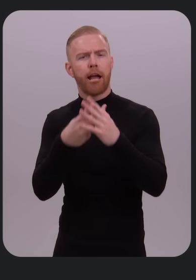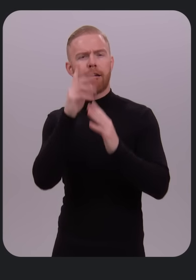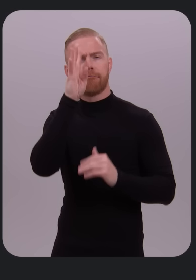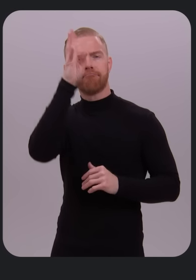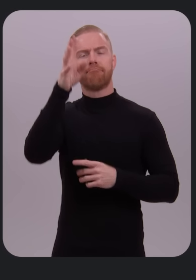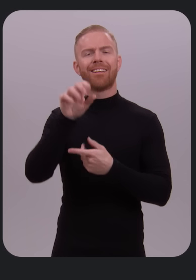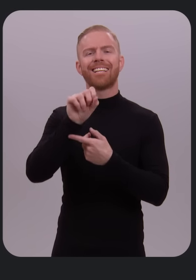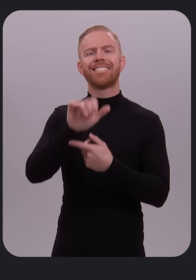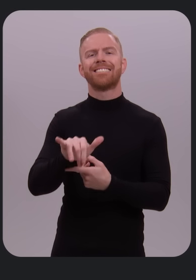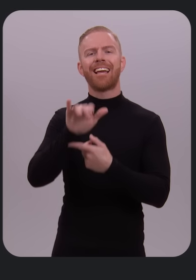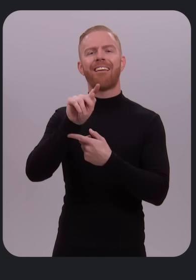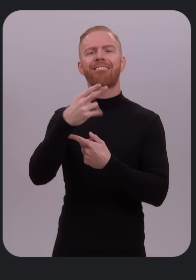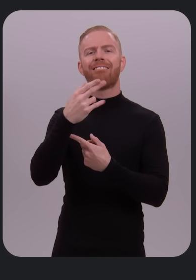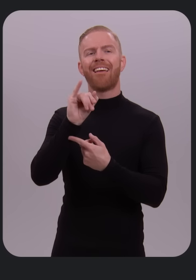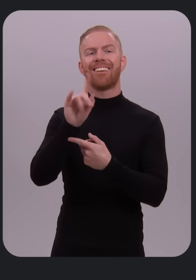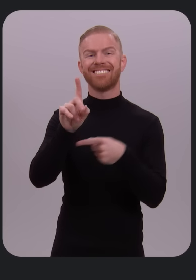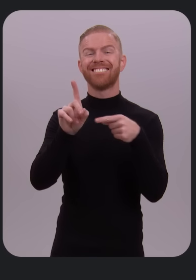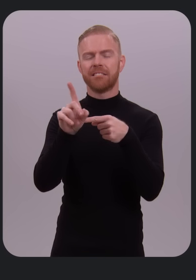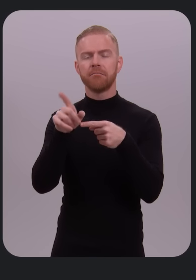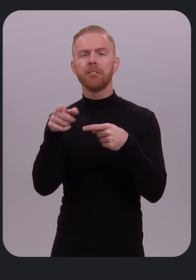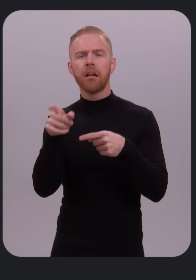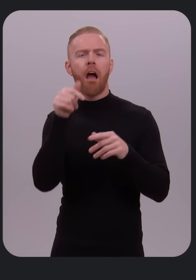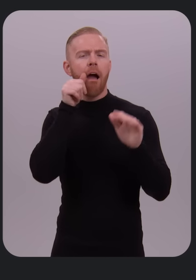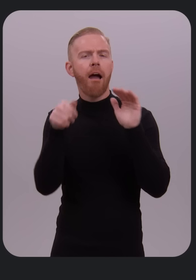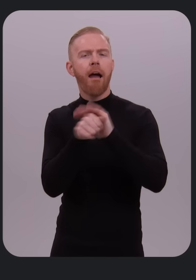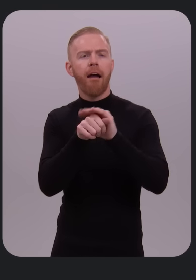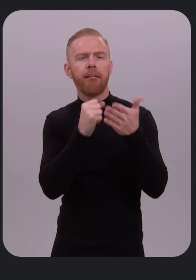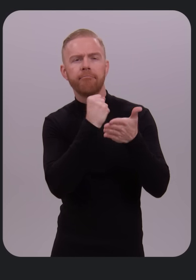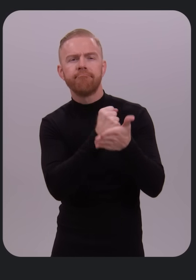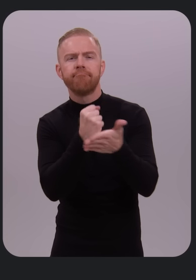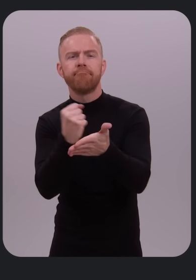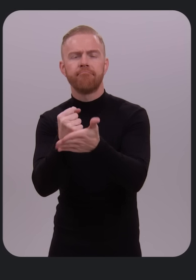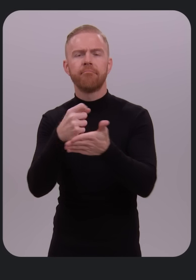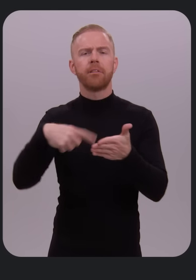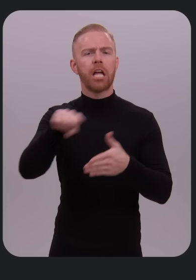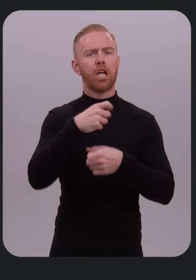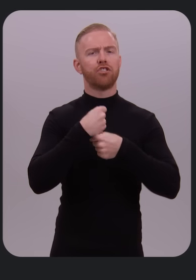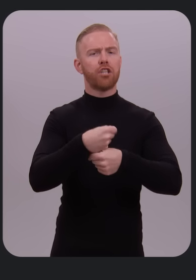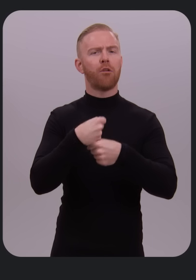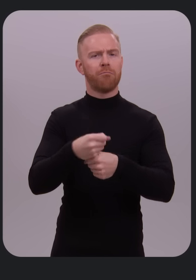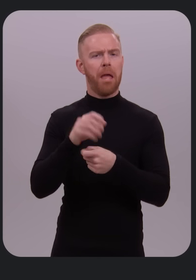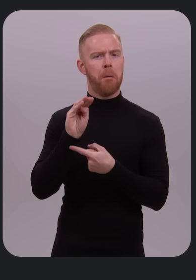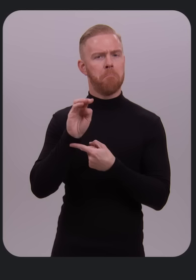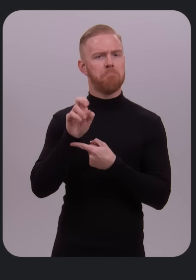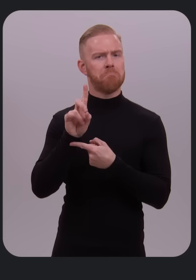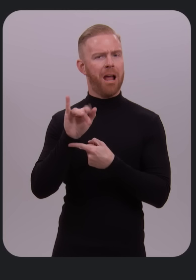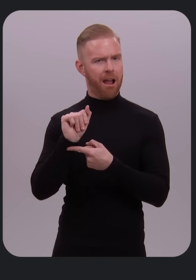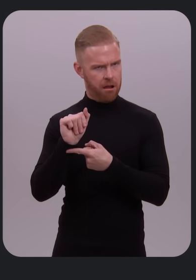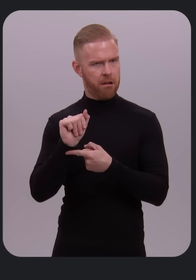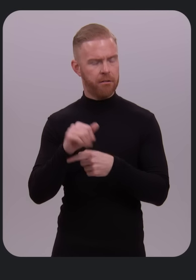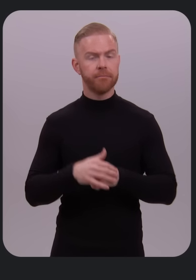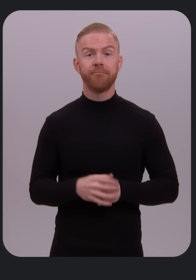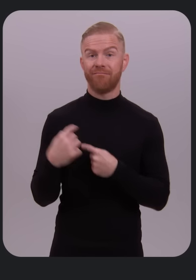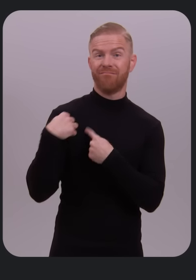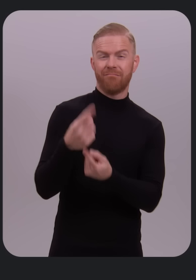which embeds invisible watermarks into generated media. To date, over 10 billion pieces of content